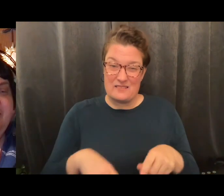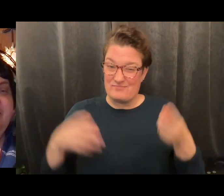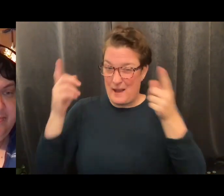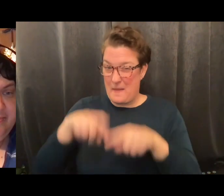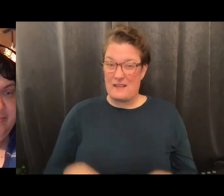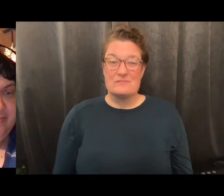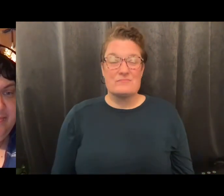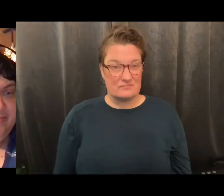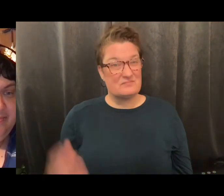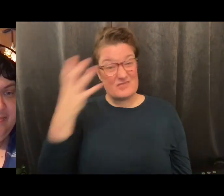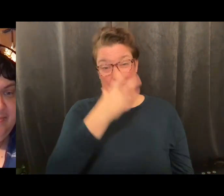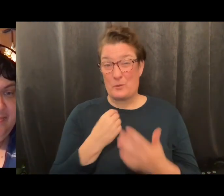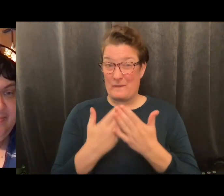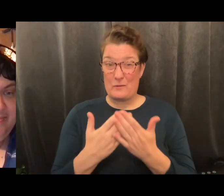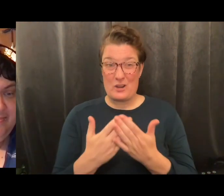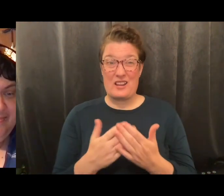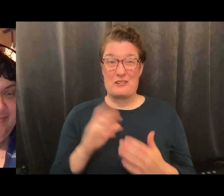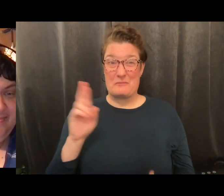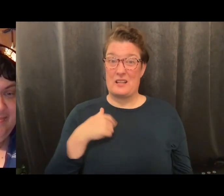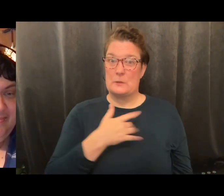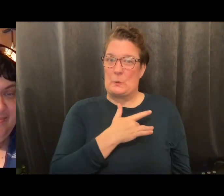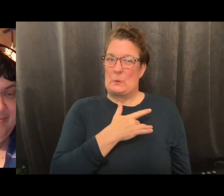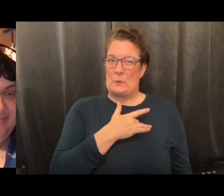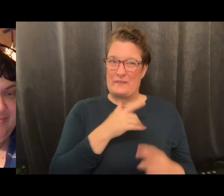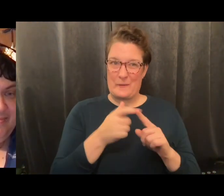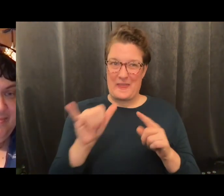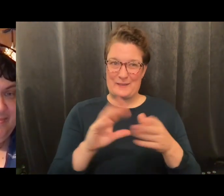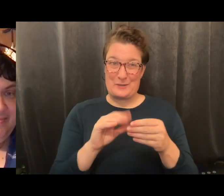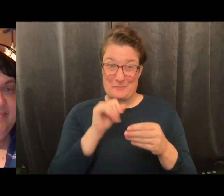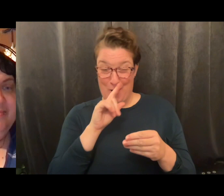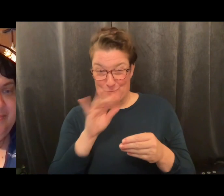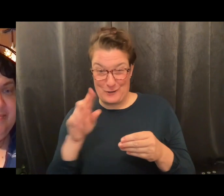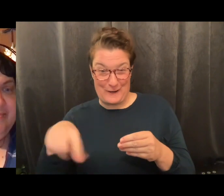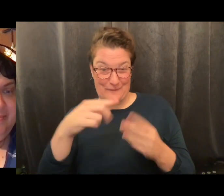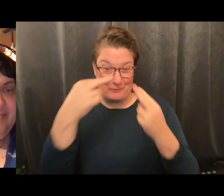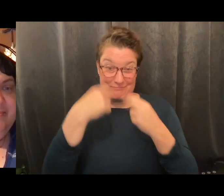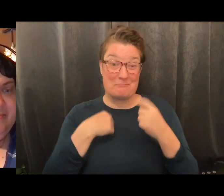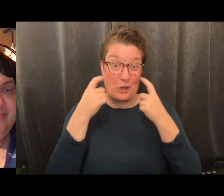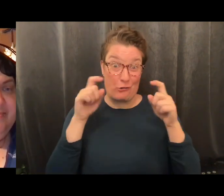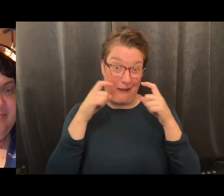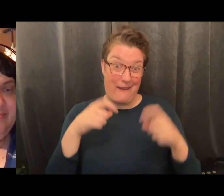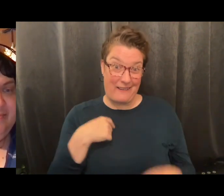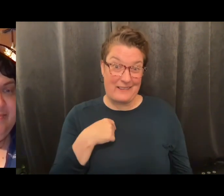If people can't see I'm crying, but, um, that these little things